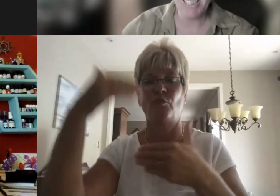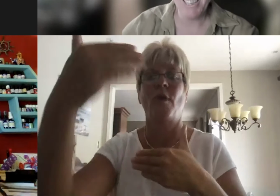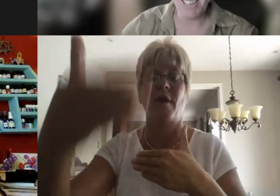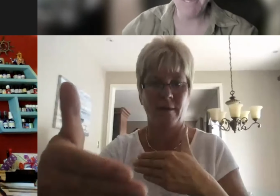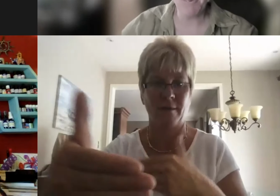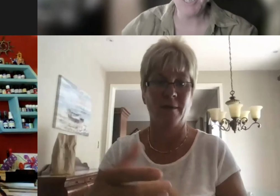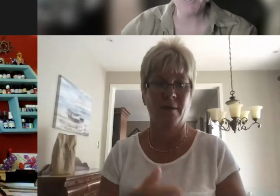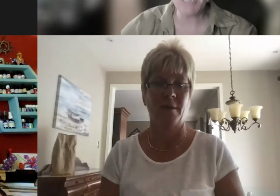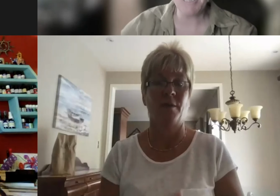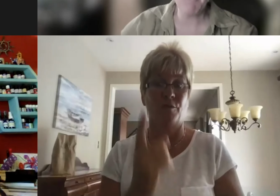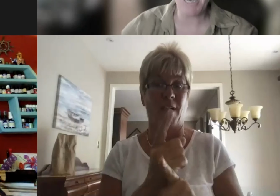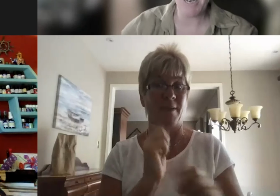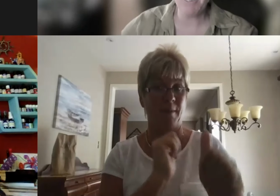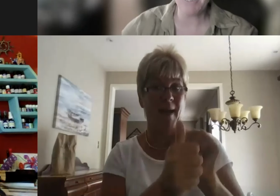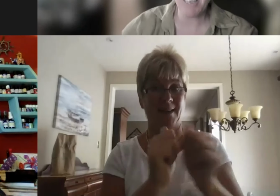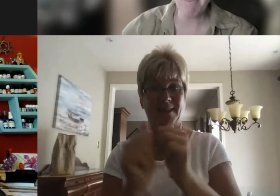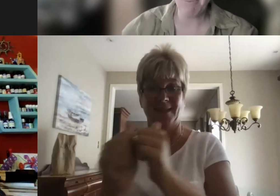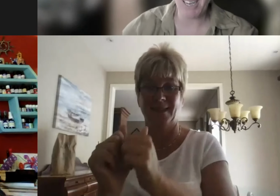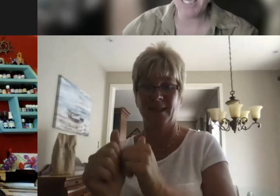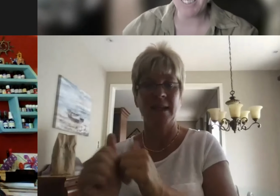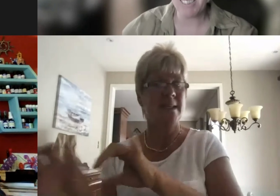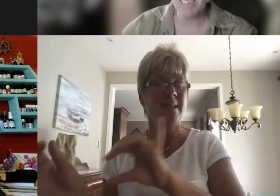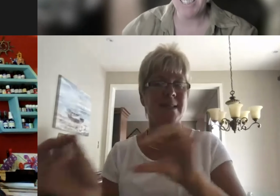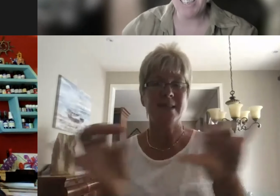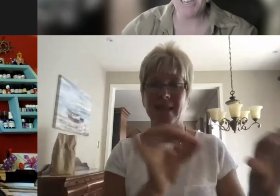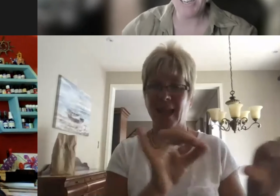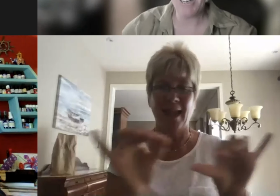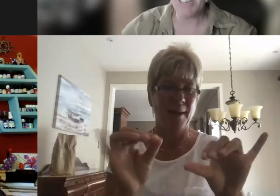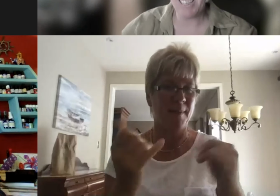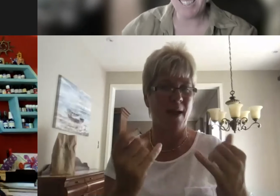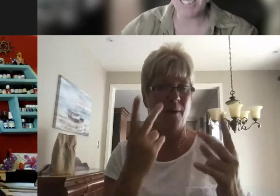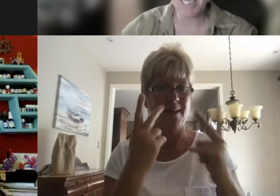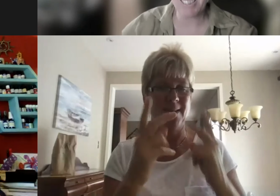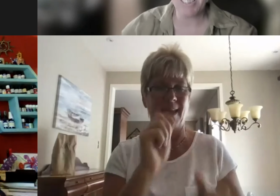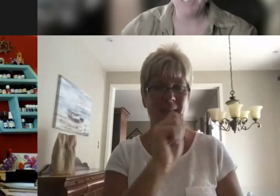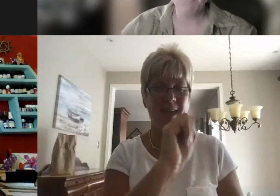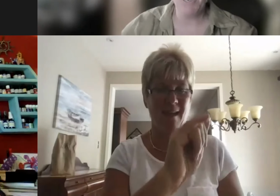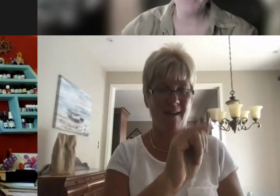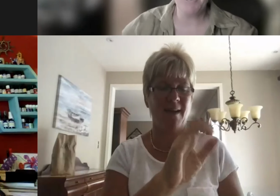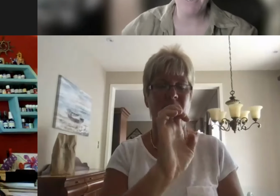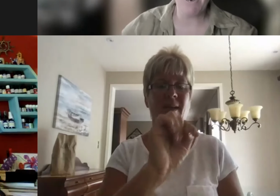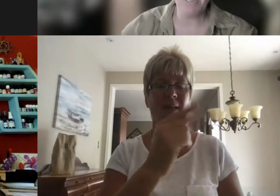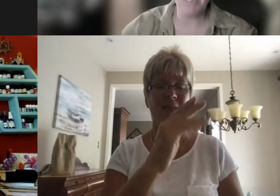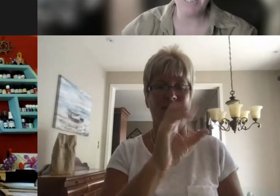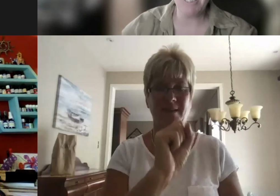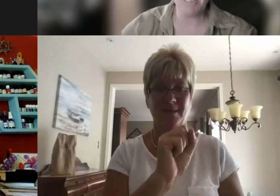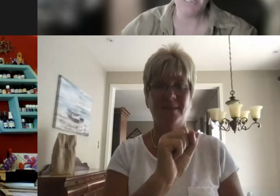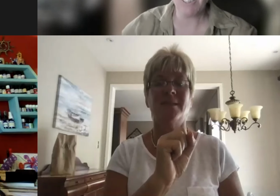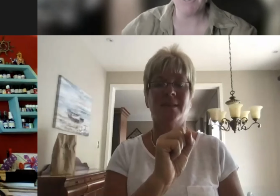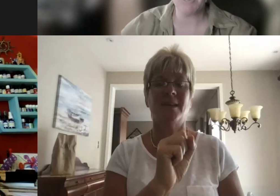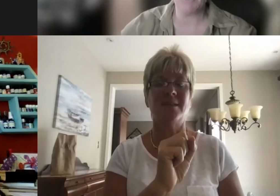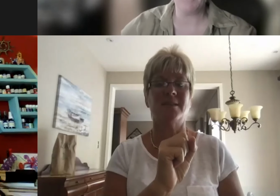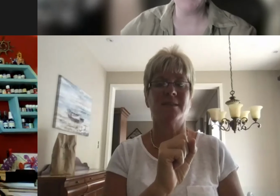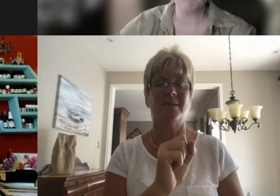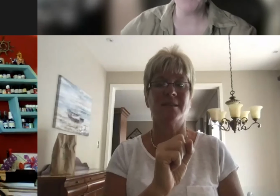Where we seem to have the same pattern in AI ethics. Where there are these industries that for